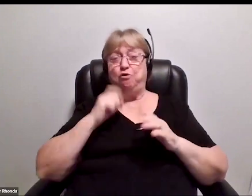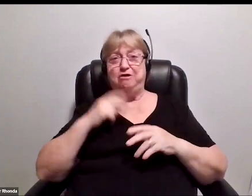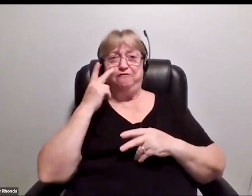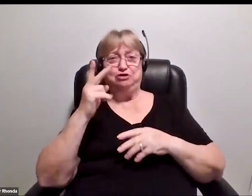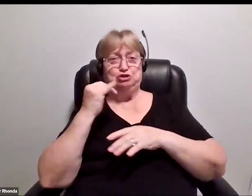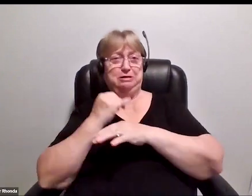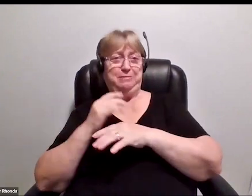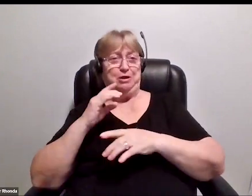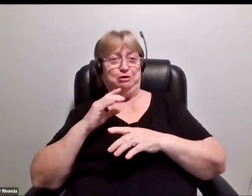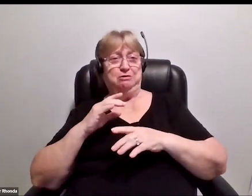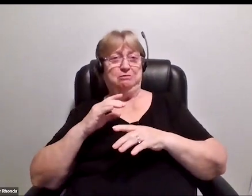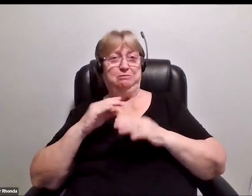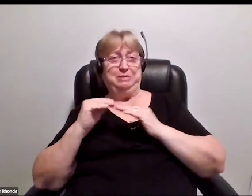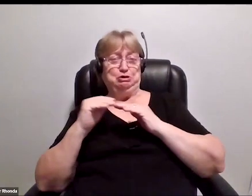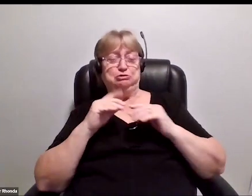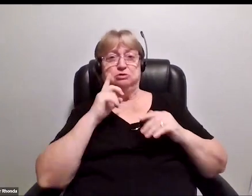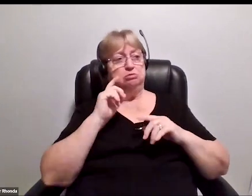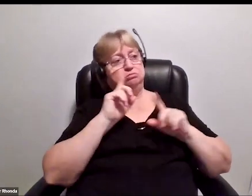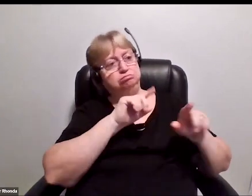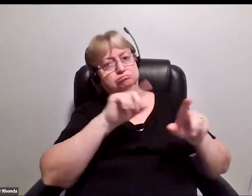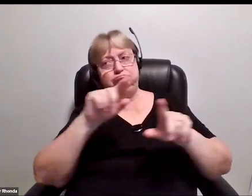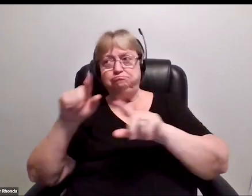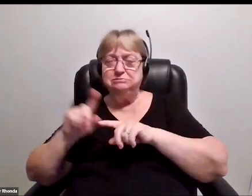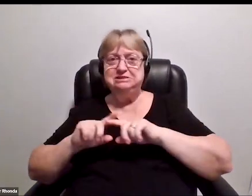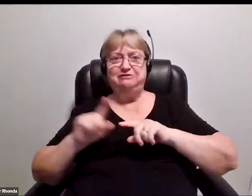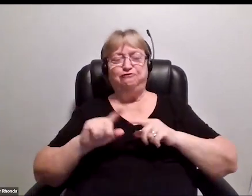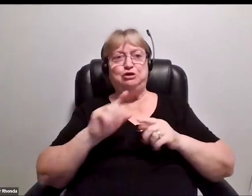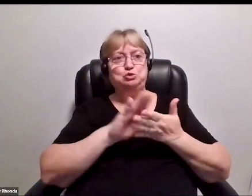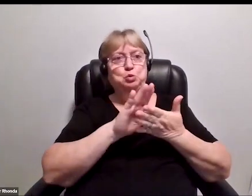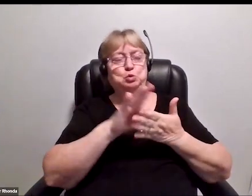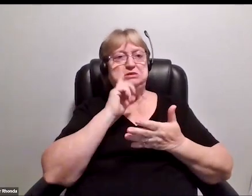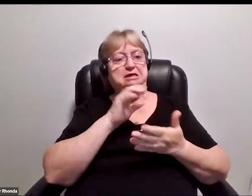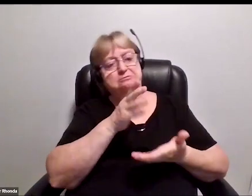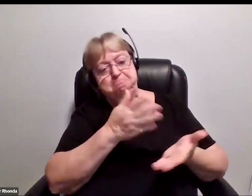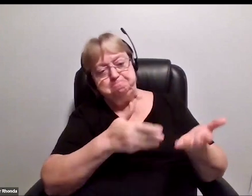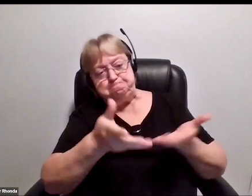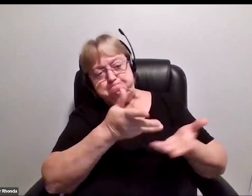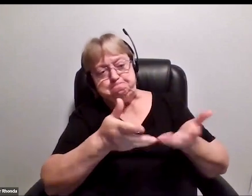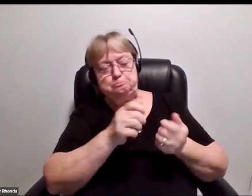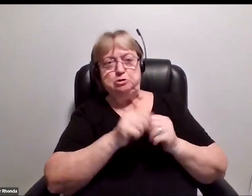We went to different schools and events to engage with children and ask them to create these images